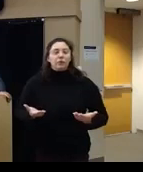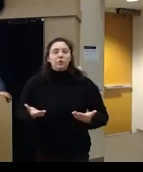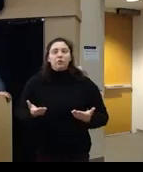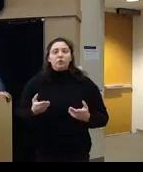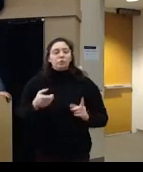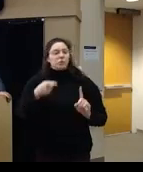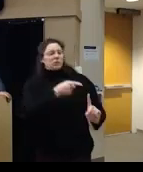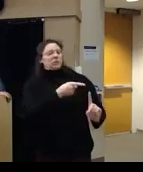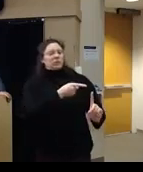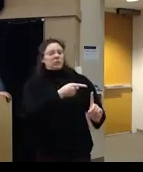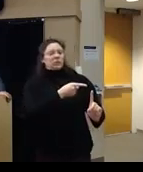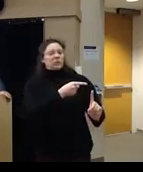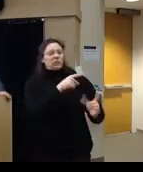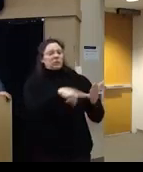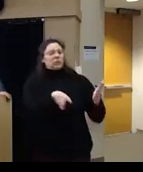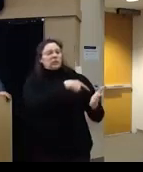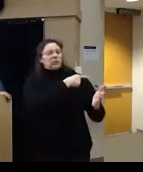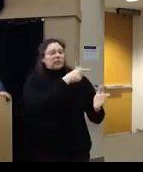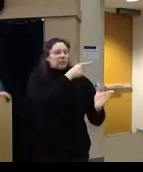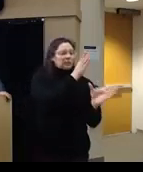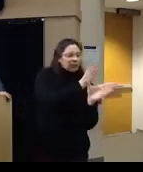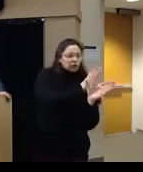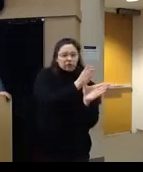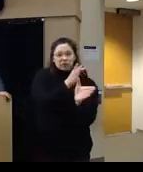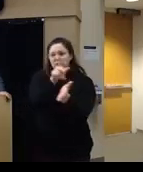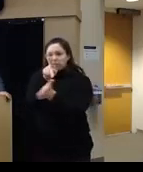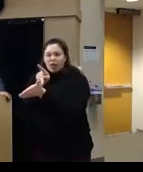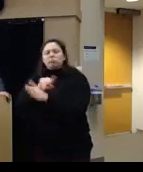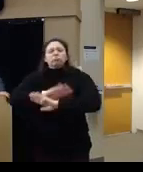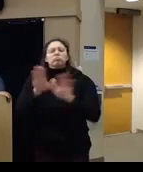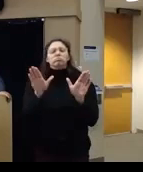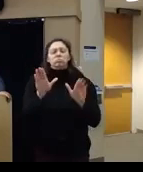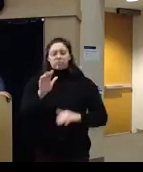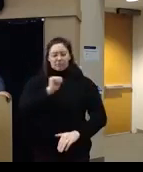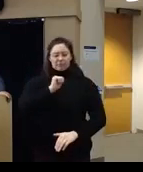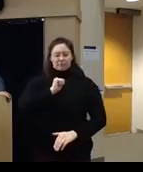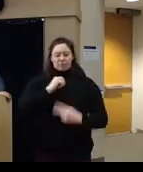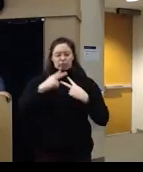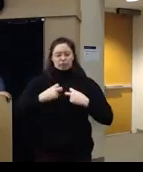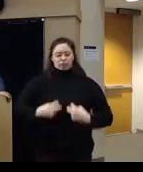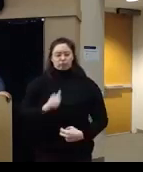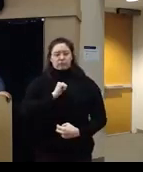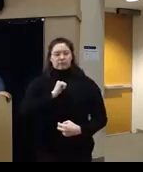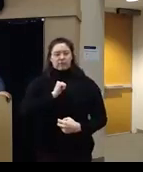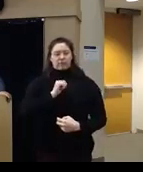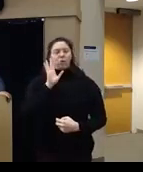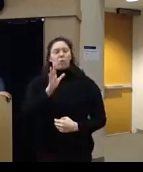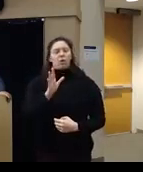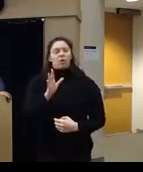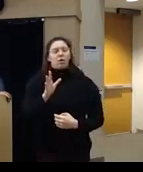finger at Psychiatry or psychology but to point a finger at myself so we can take a moment uh of